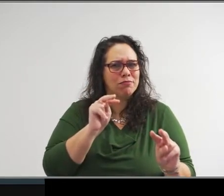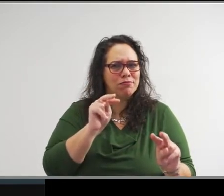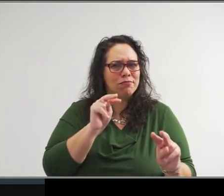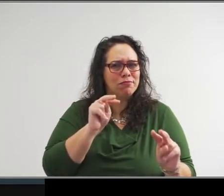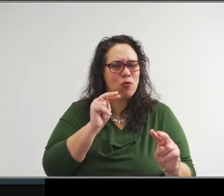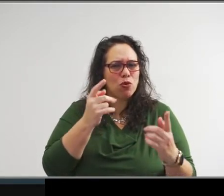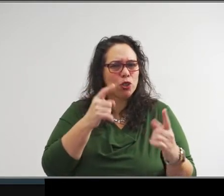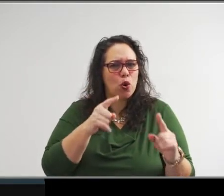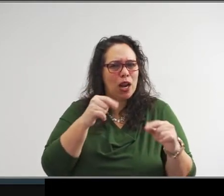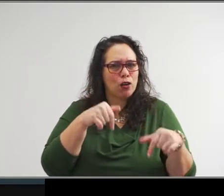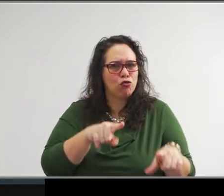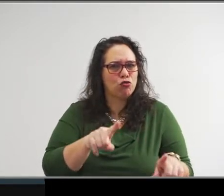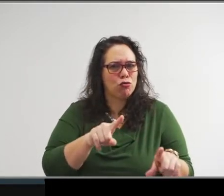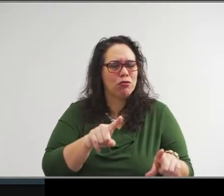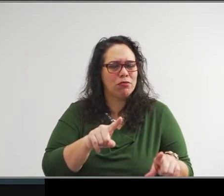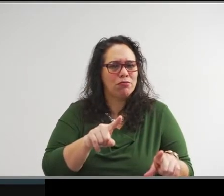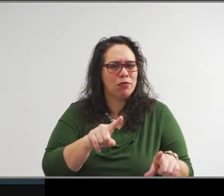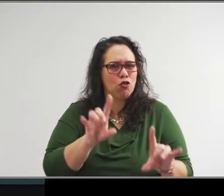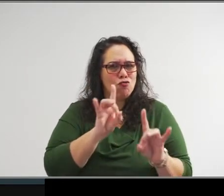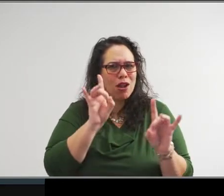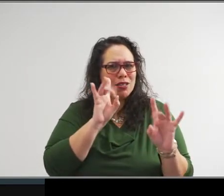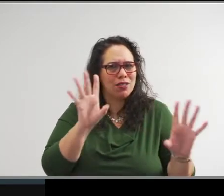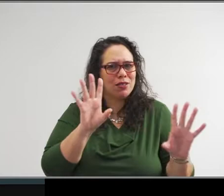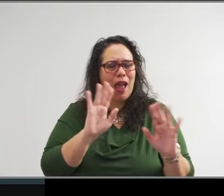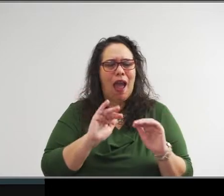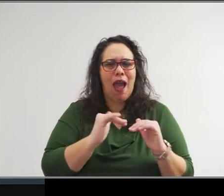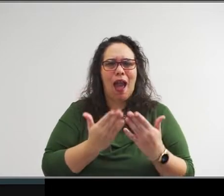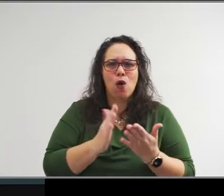and how this school district has responded to it.